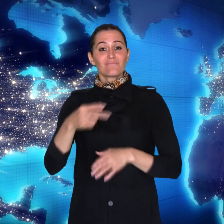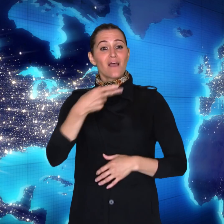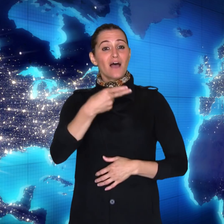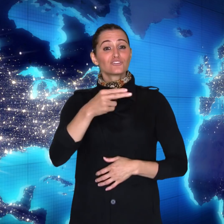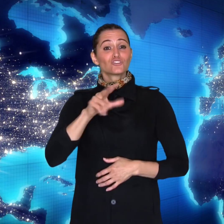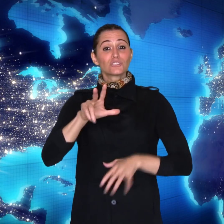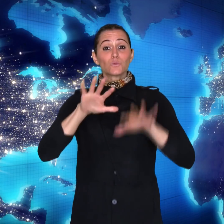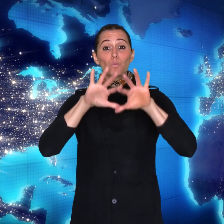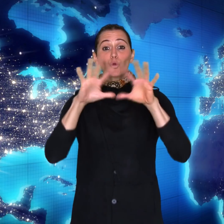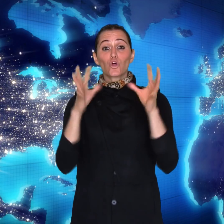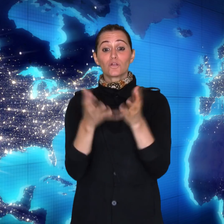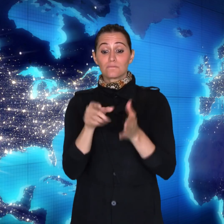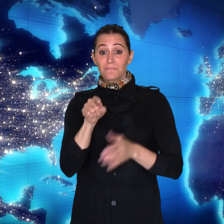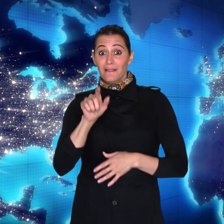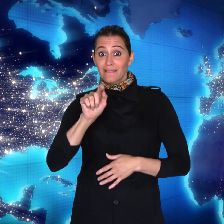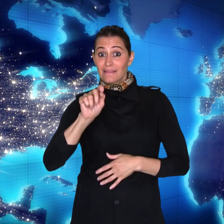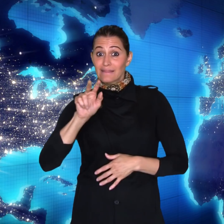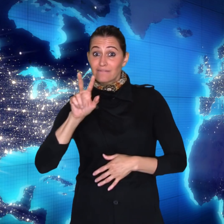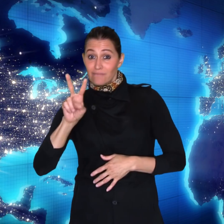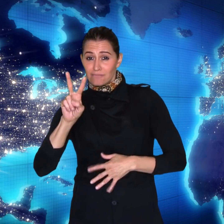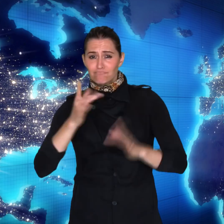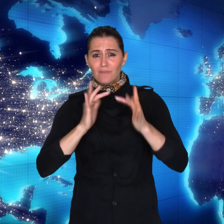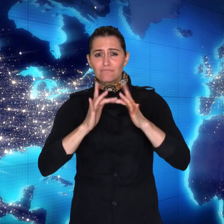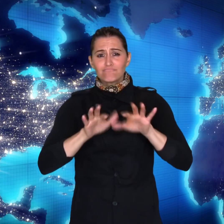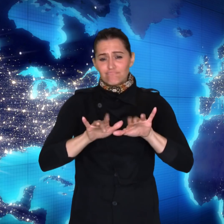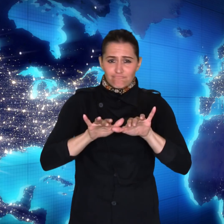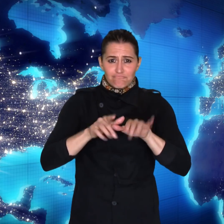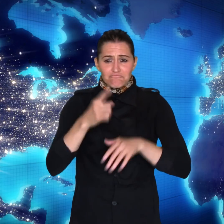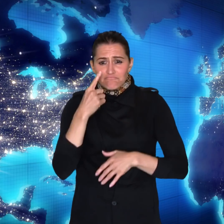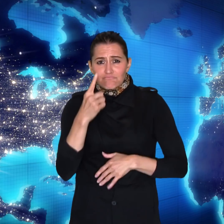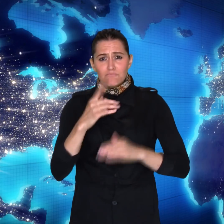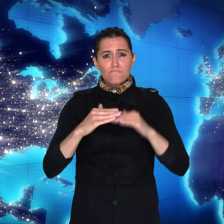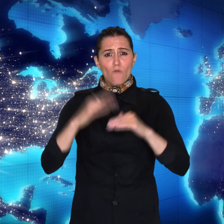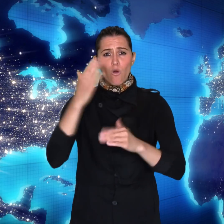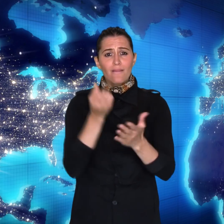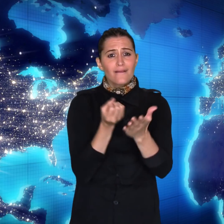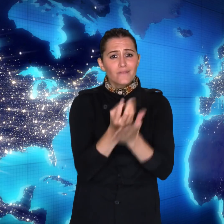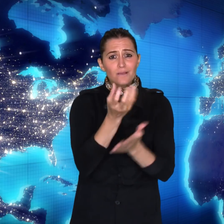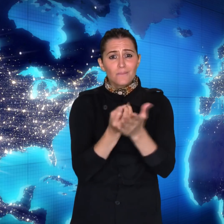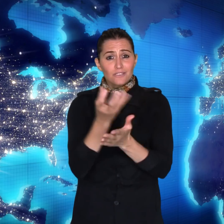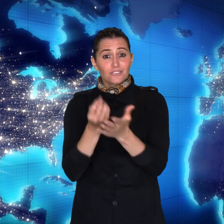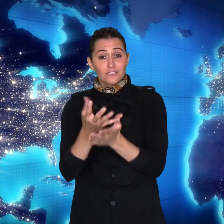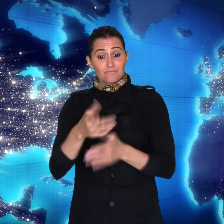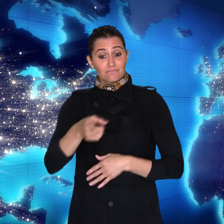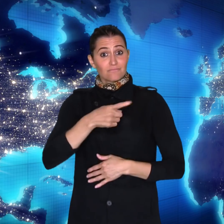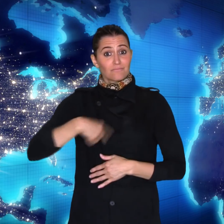visit H3WORLD.TV for more shows,